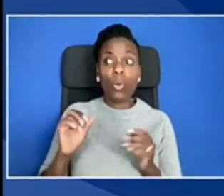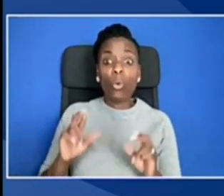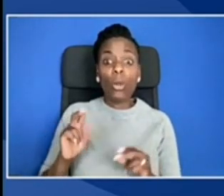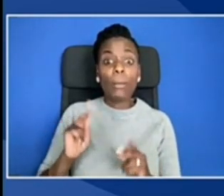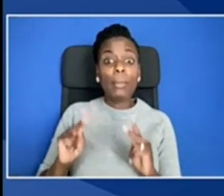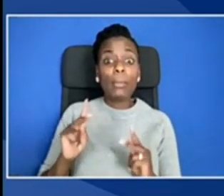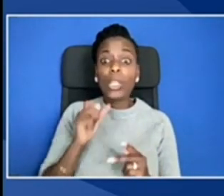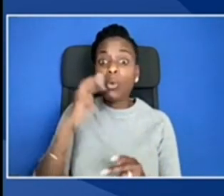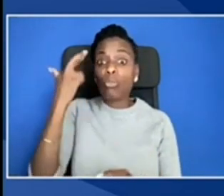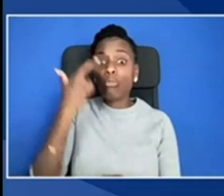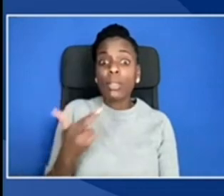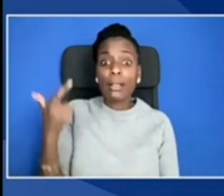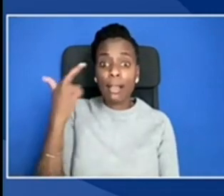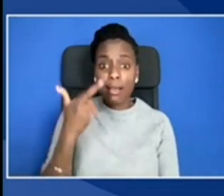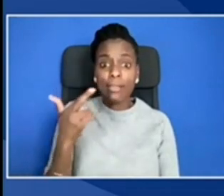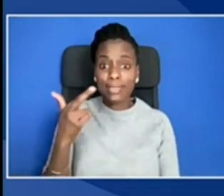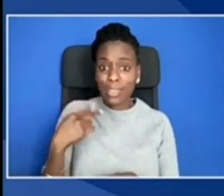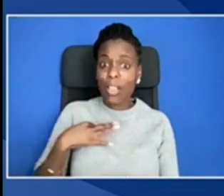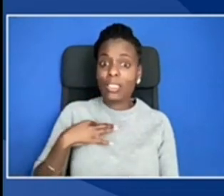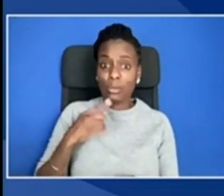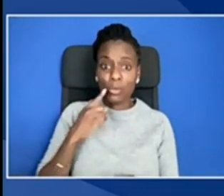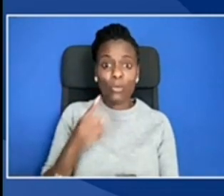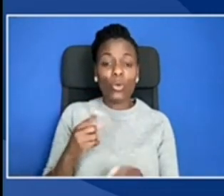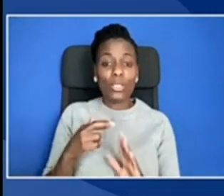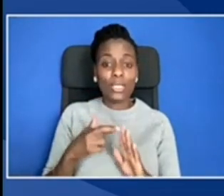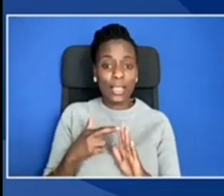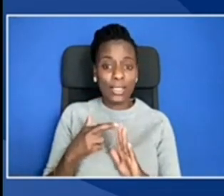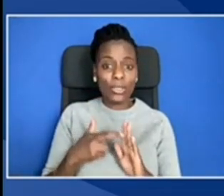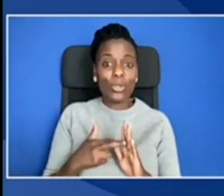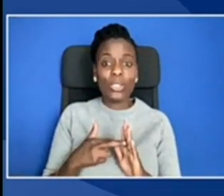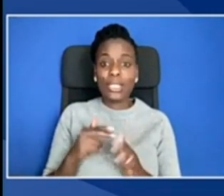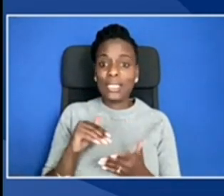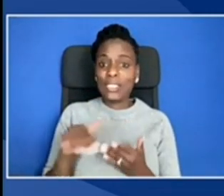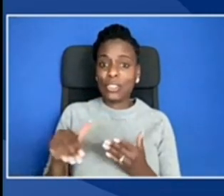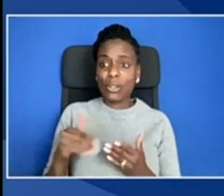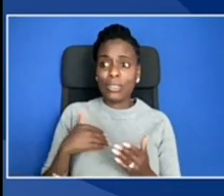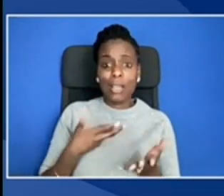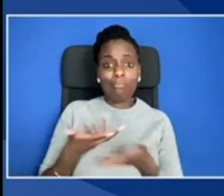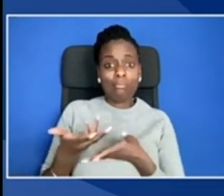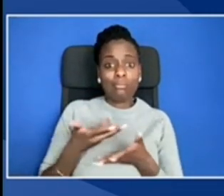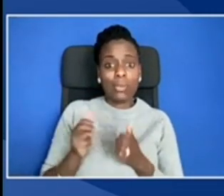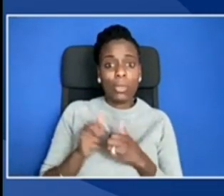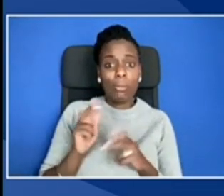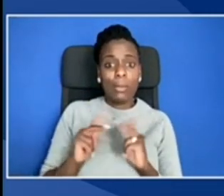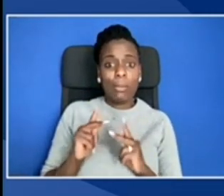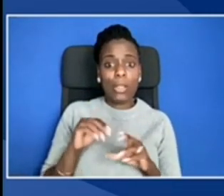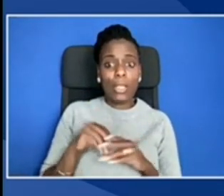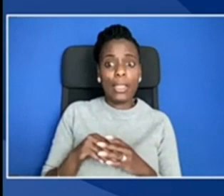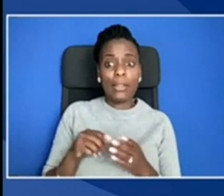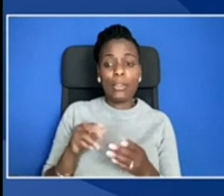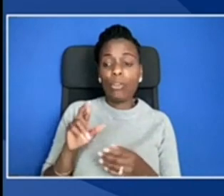these forms of statutory discharges. I speak to folks who have been in repayment for a decade or longer on debt